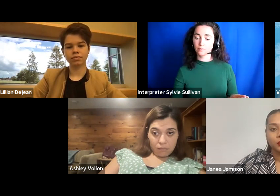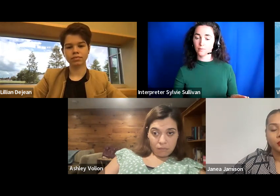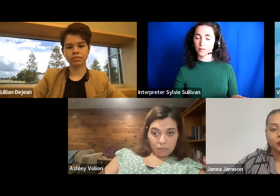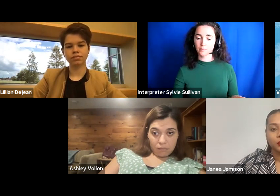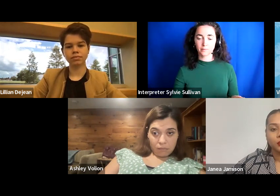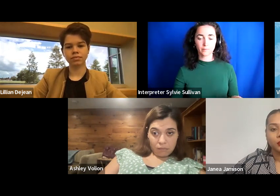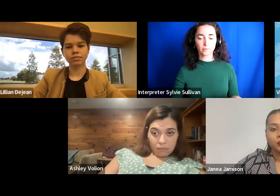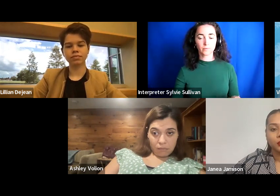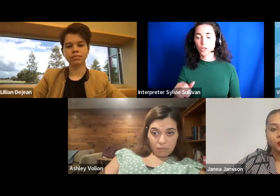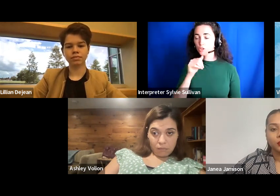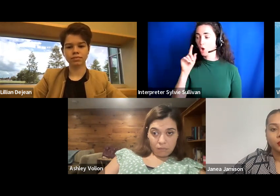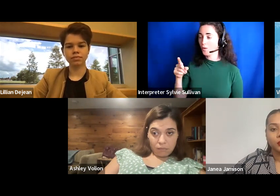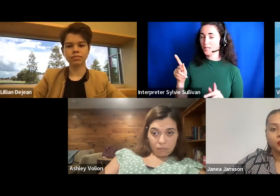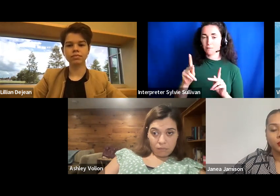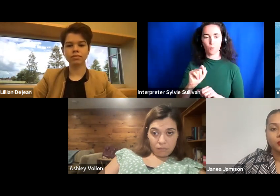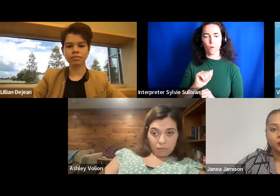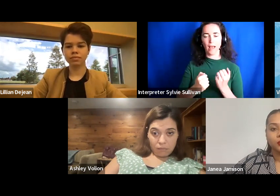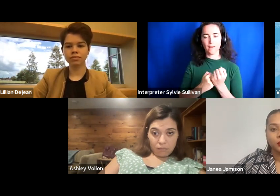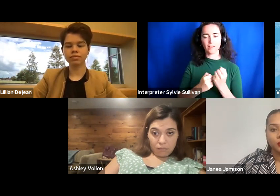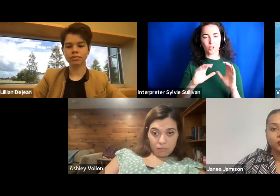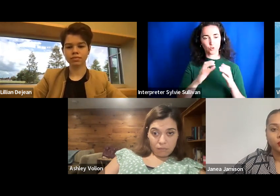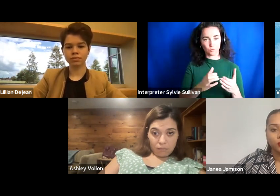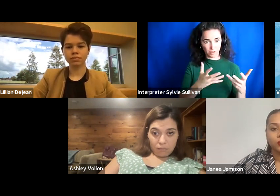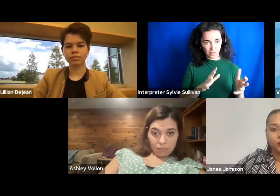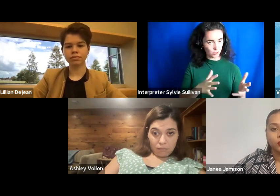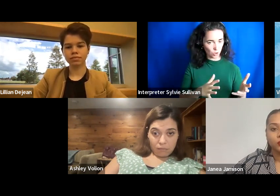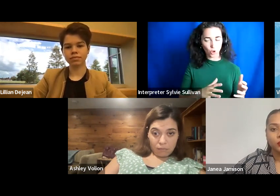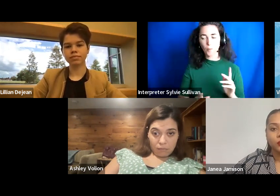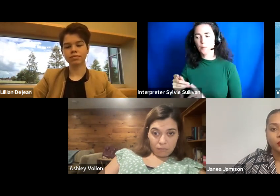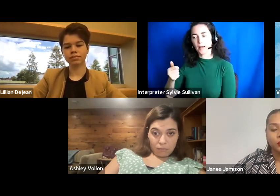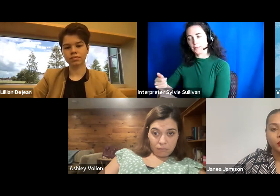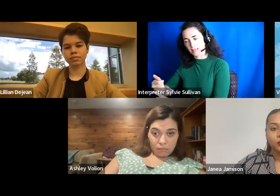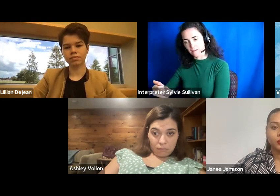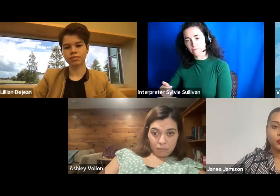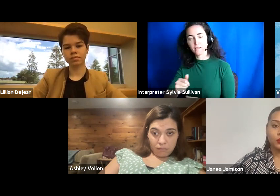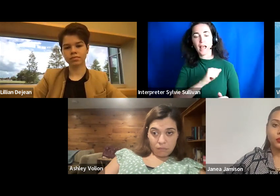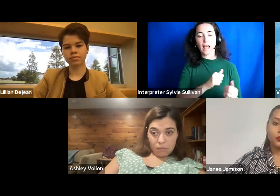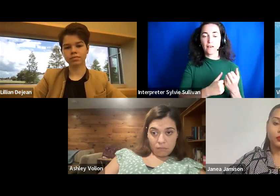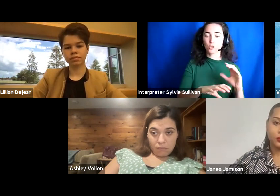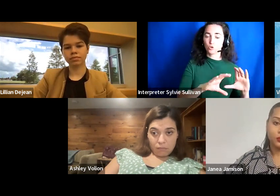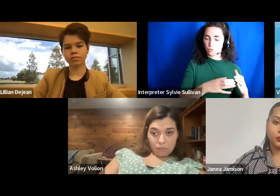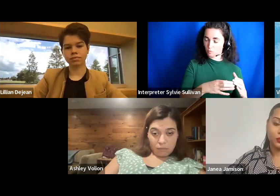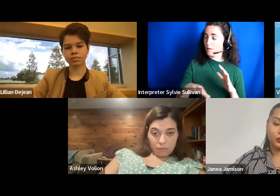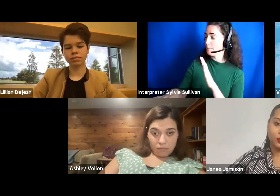advocacy groups, but people themselves chosen by these advocacy groups who have disabilities themselves.